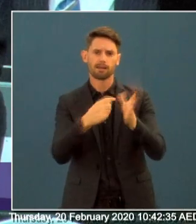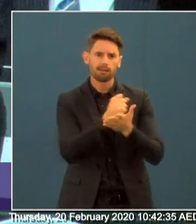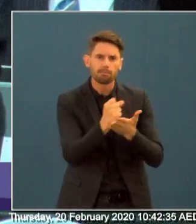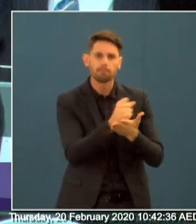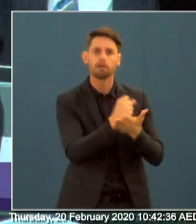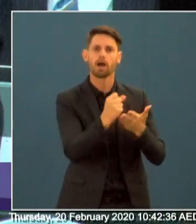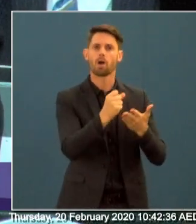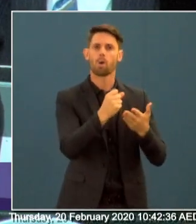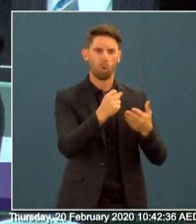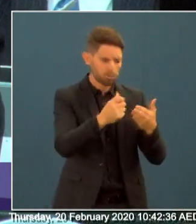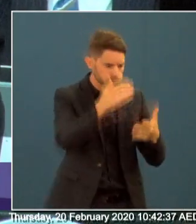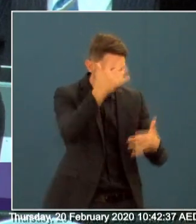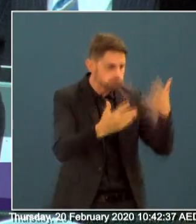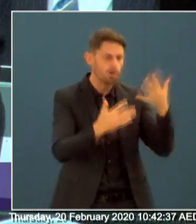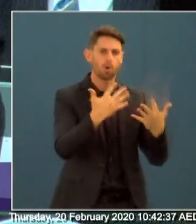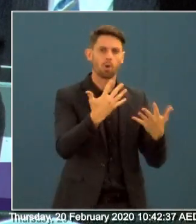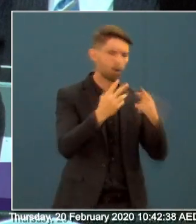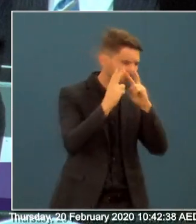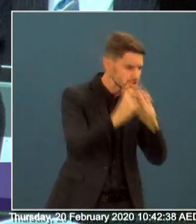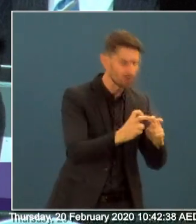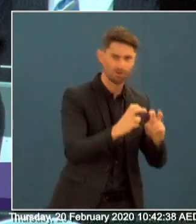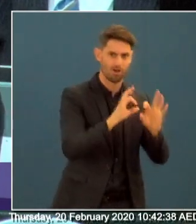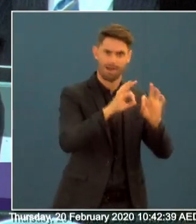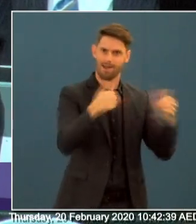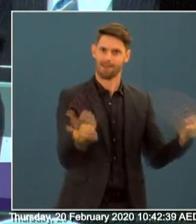the lack of data. So, in terms of talking about research data